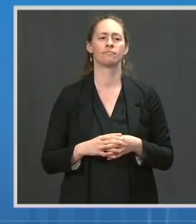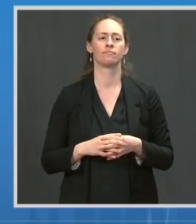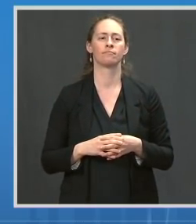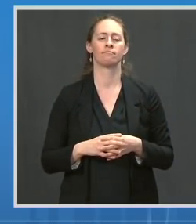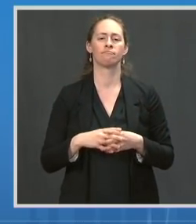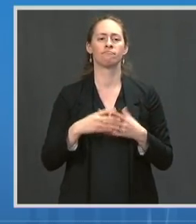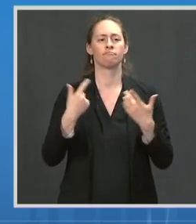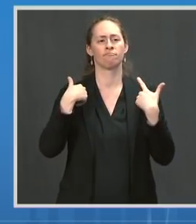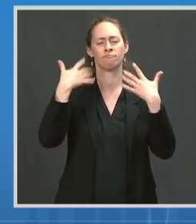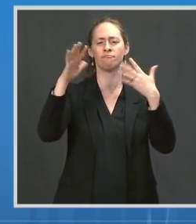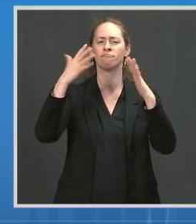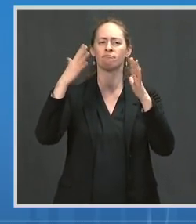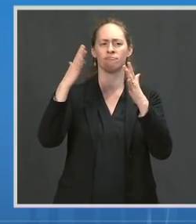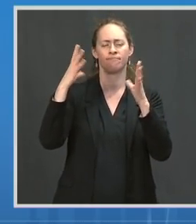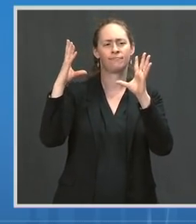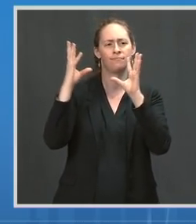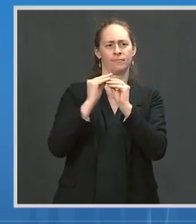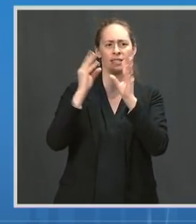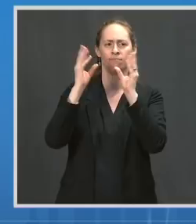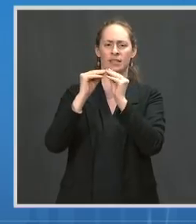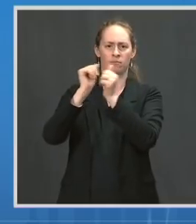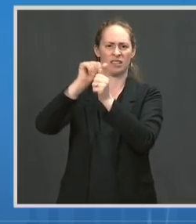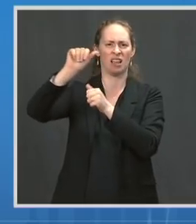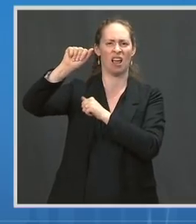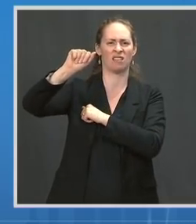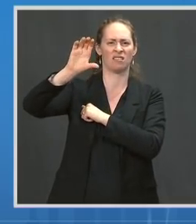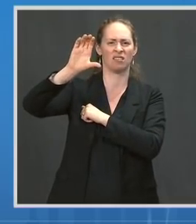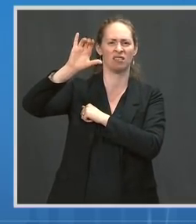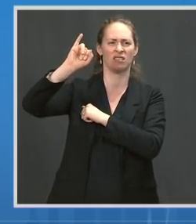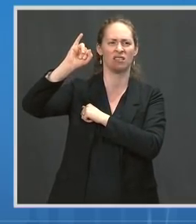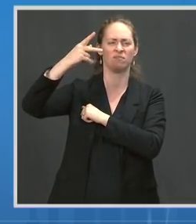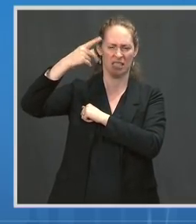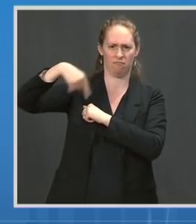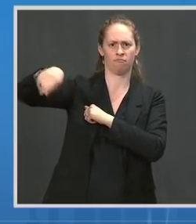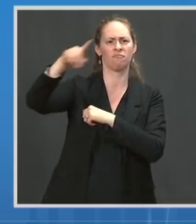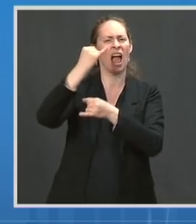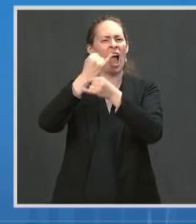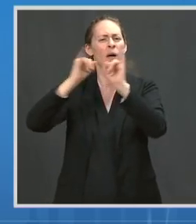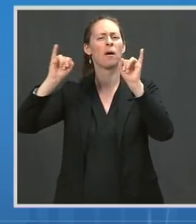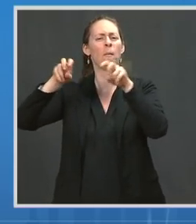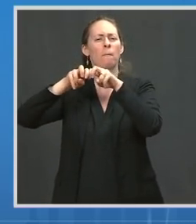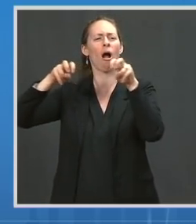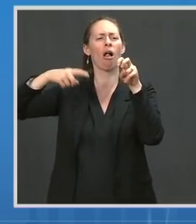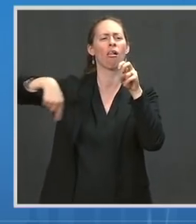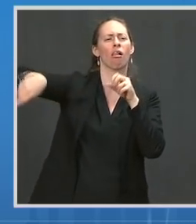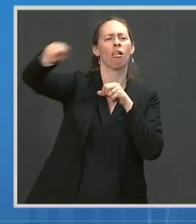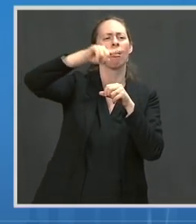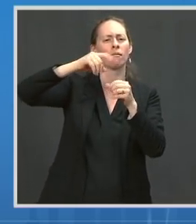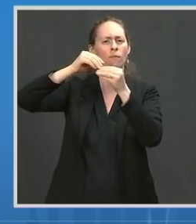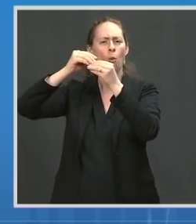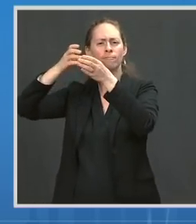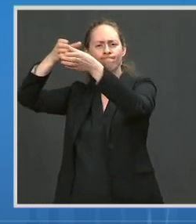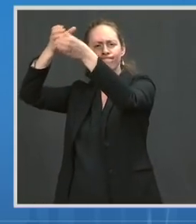The independent panel suggested that they needed more data; they needed time to look at both the risk